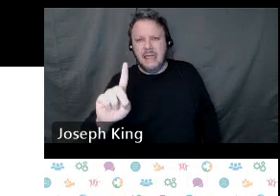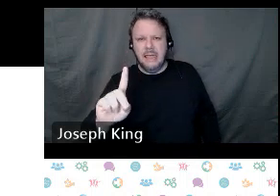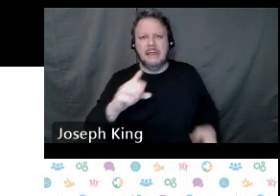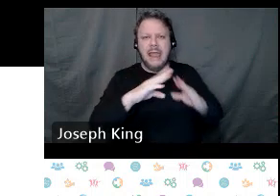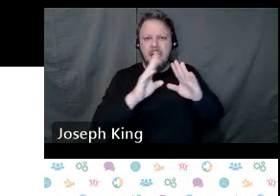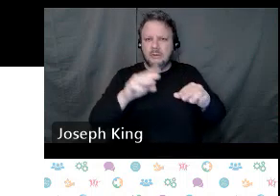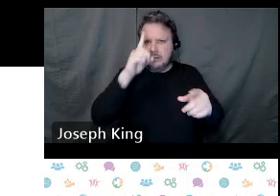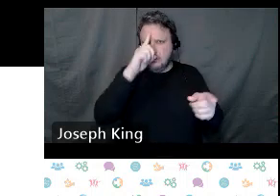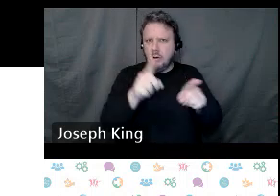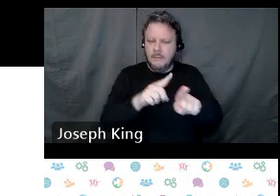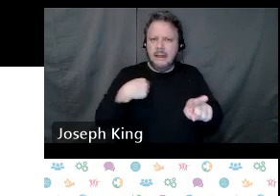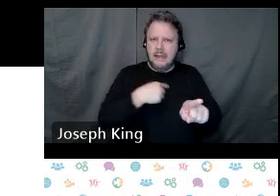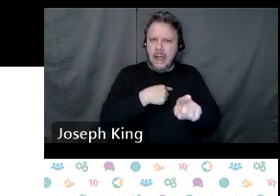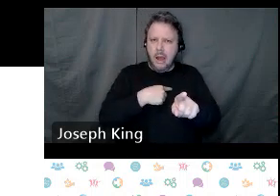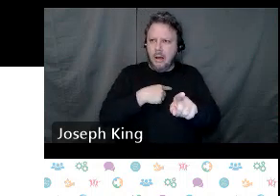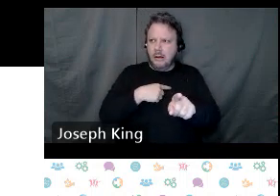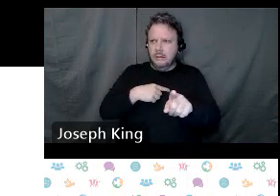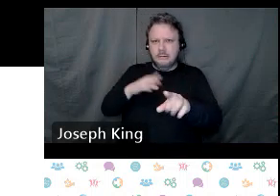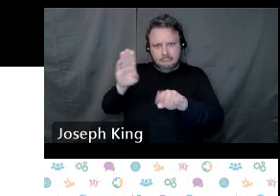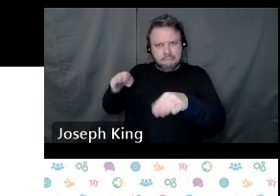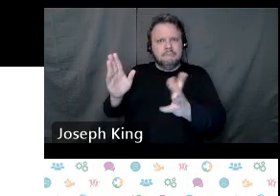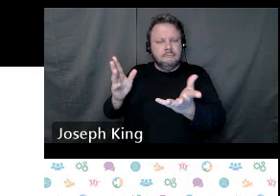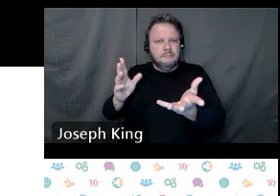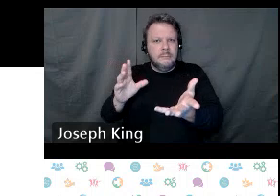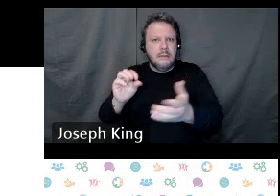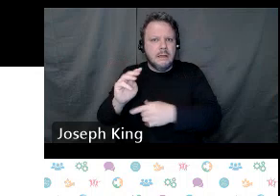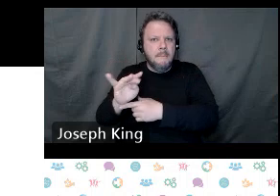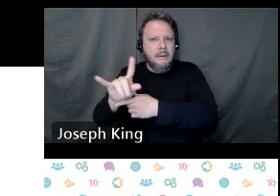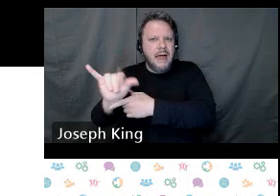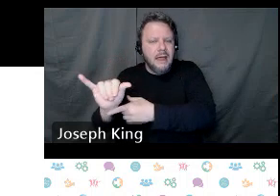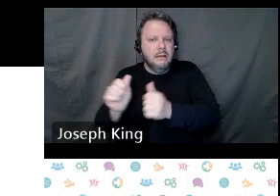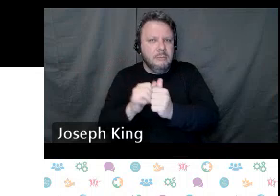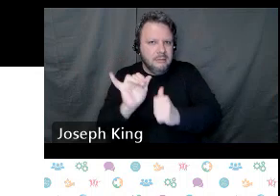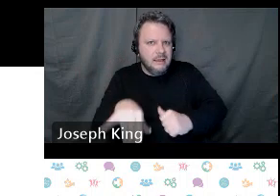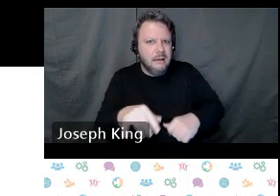And I need to comply with that and how this integration of the work here and